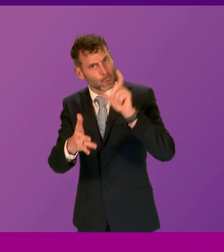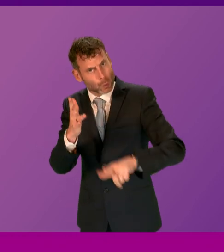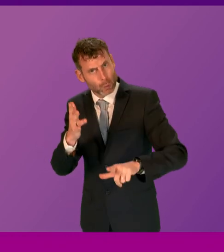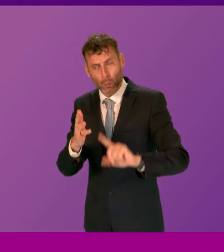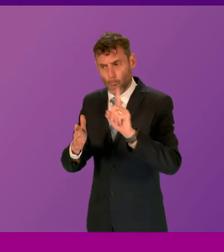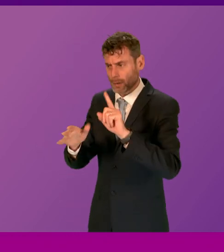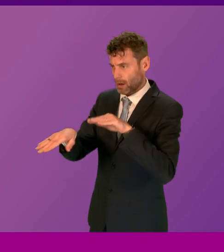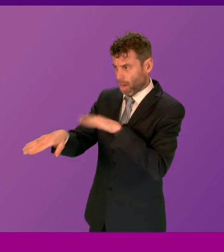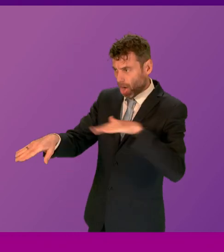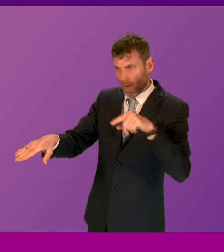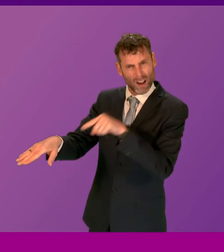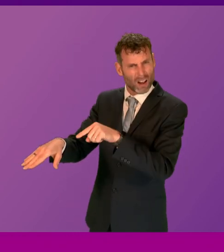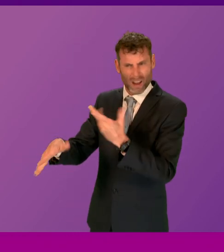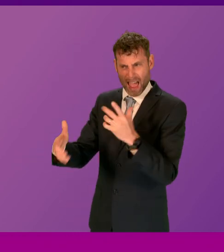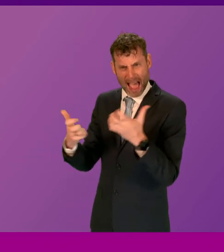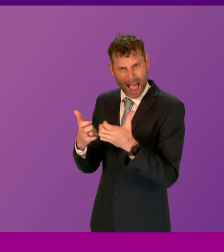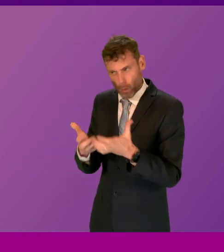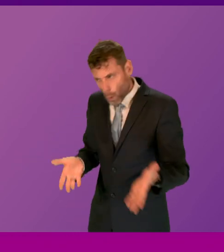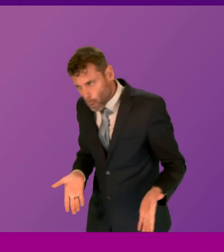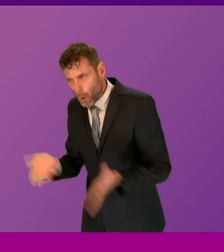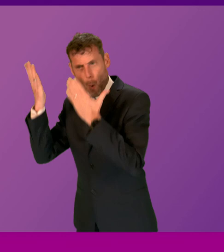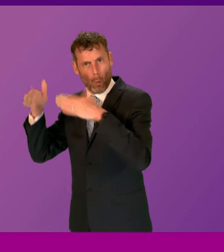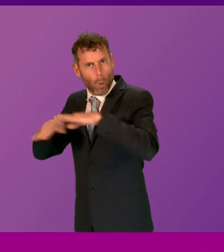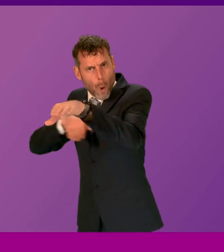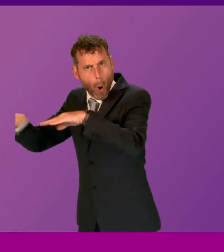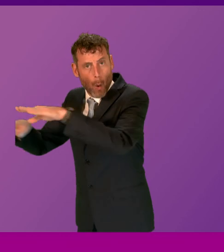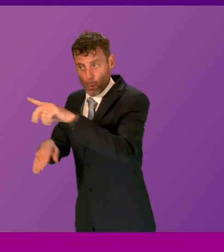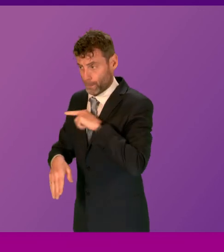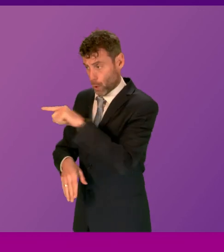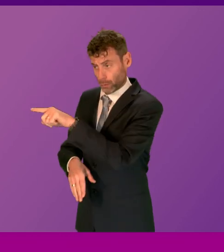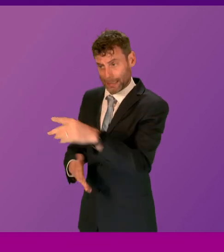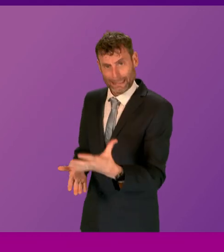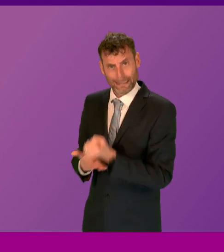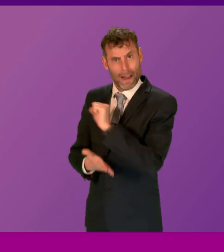stuck outside Scotland’s hospitals? People will lose their lives if he does not.